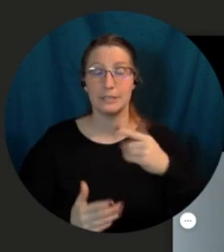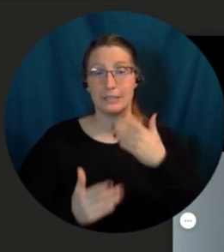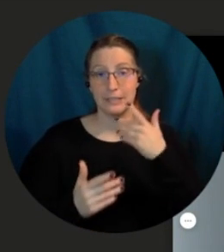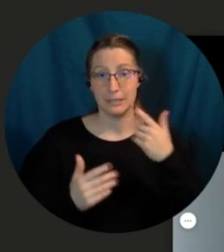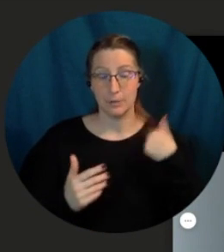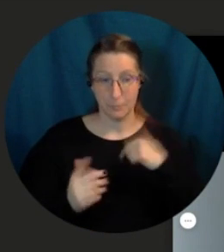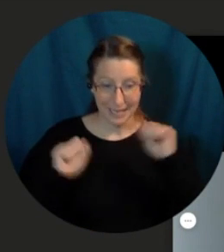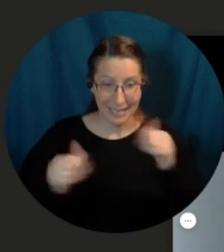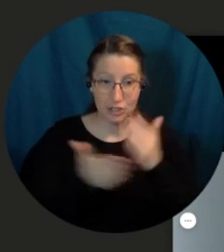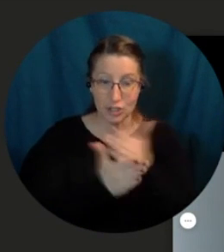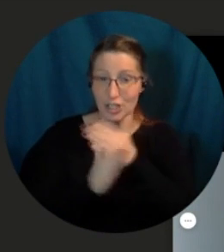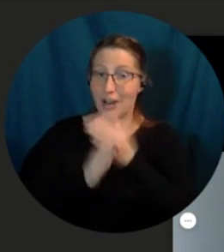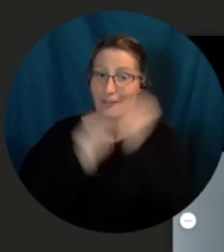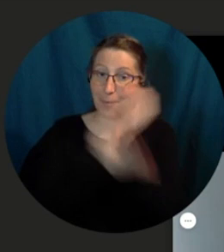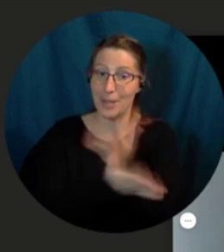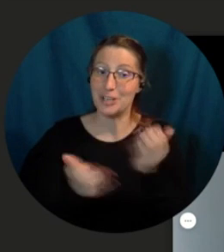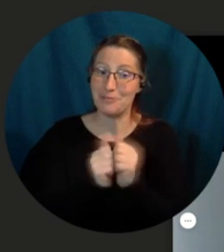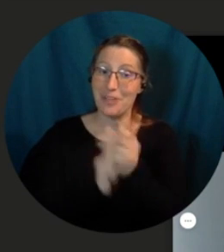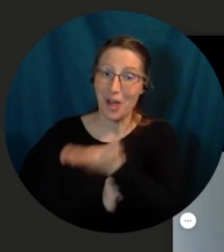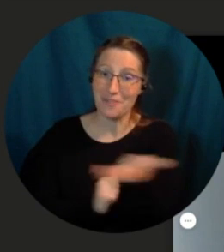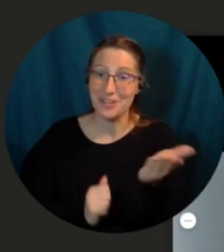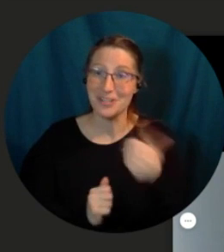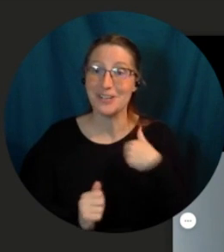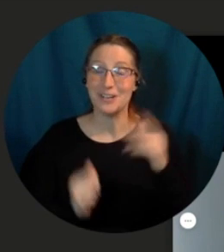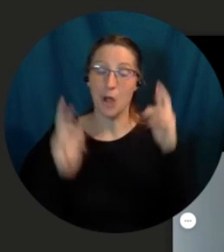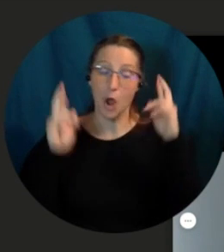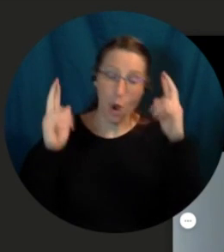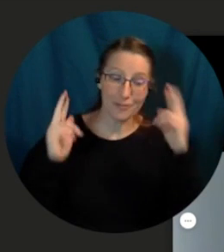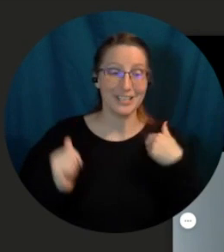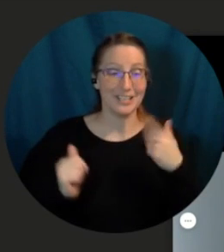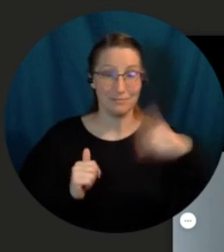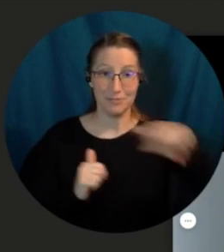And we hope that it brings value. Yep. Hope it helps.